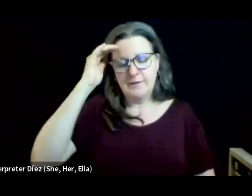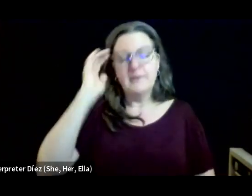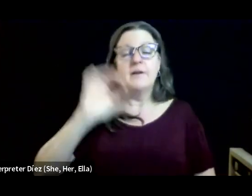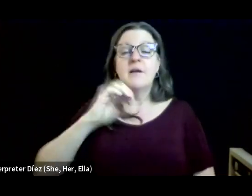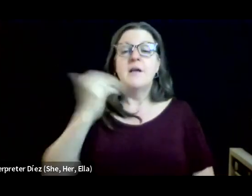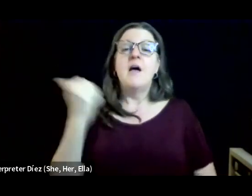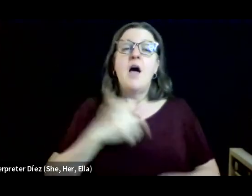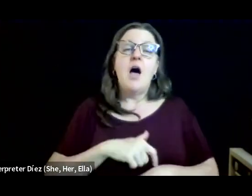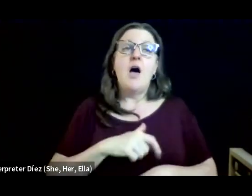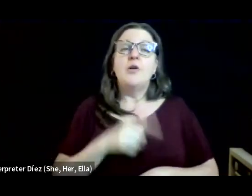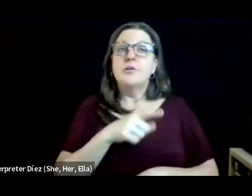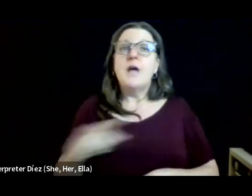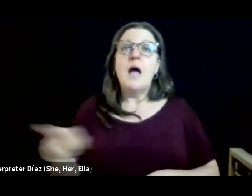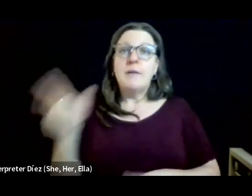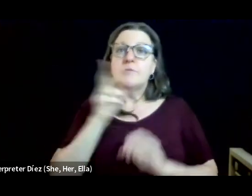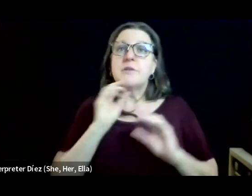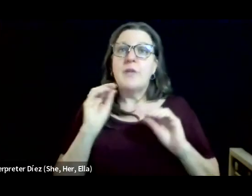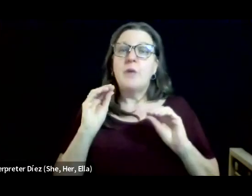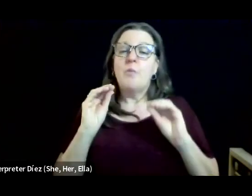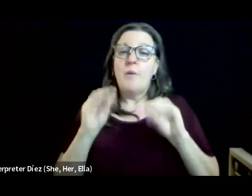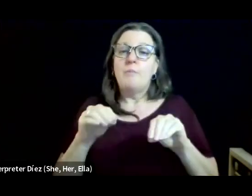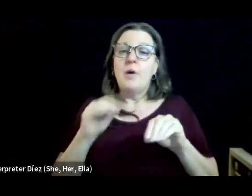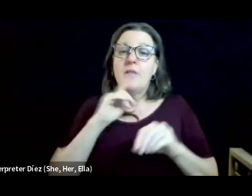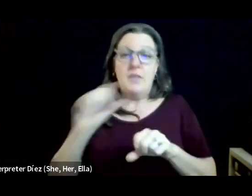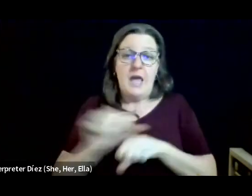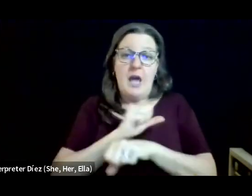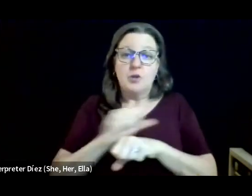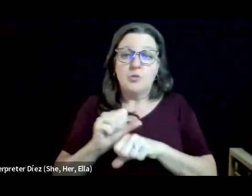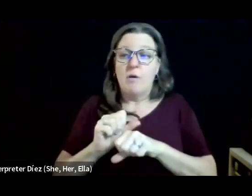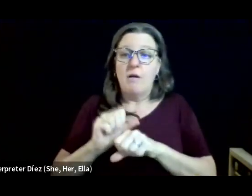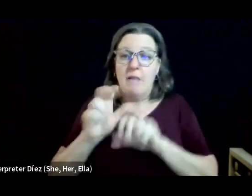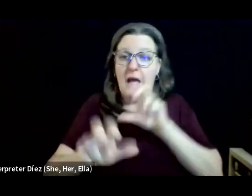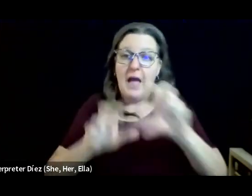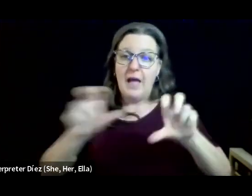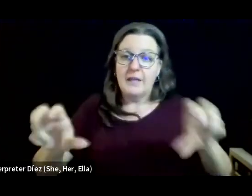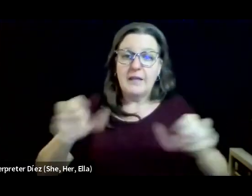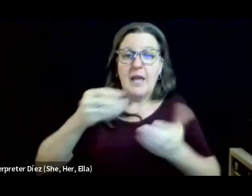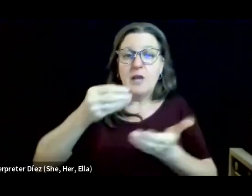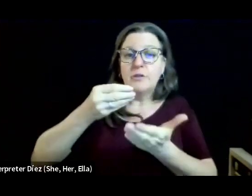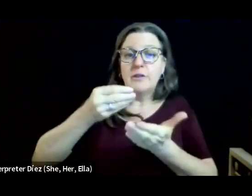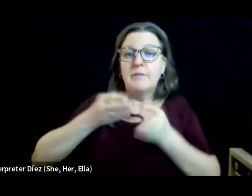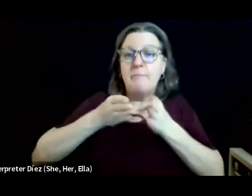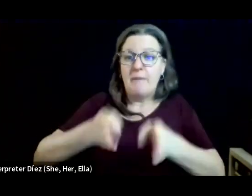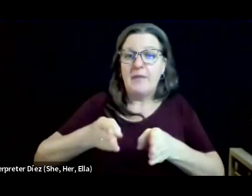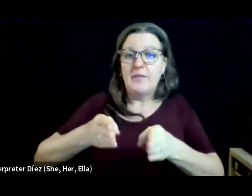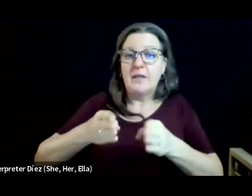the actual allocation methodology in the Trailer Bill language in the legislation.